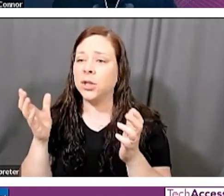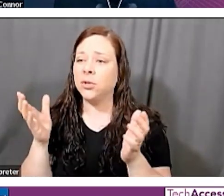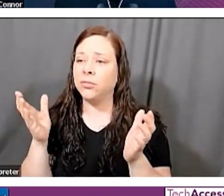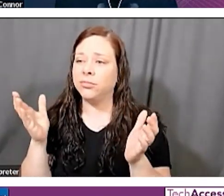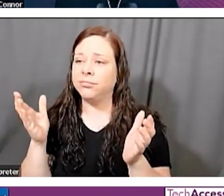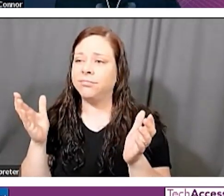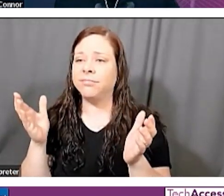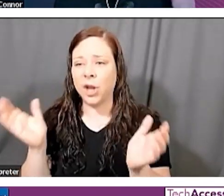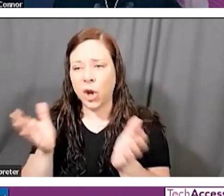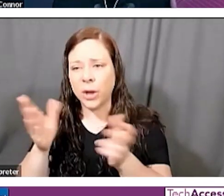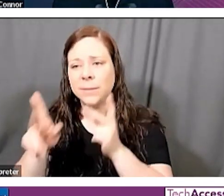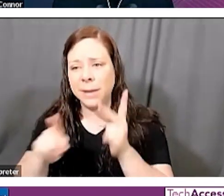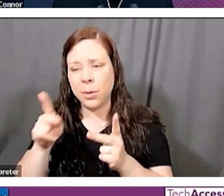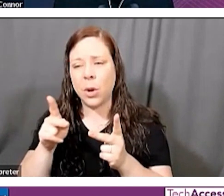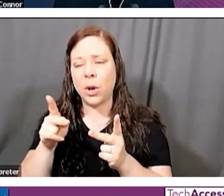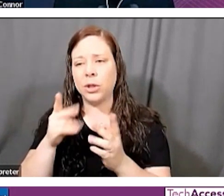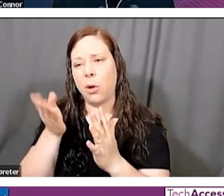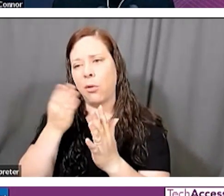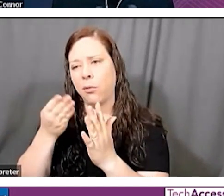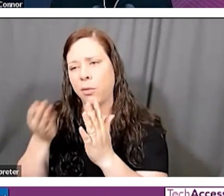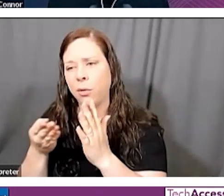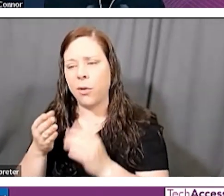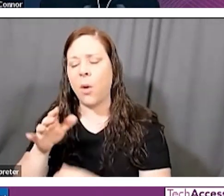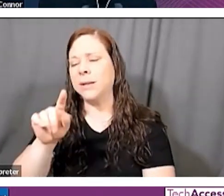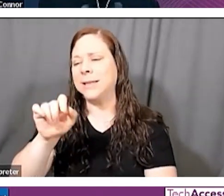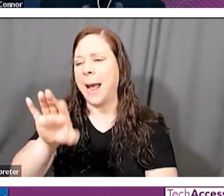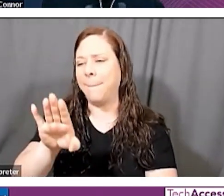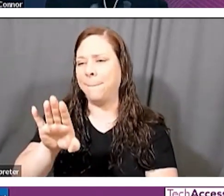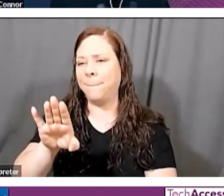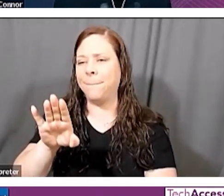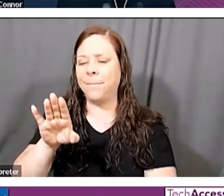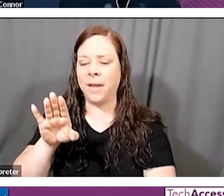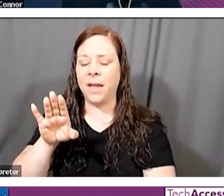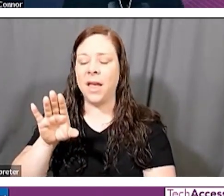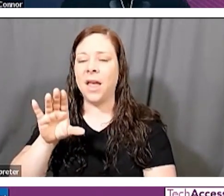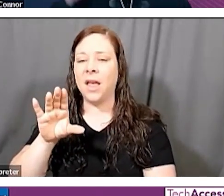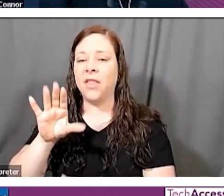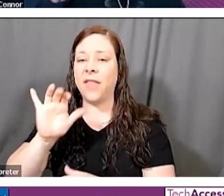that content, can they focus through it with a keyboard? As in that story we might put a Jira ticket at the top